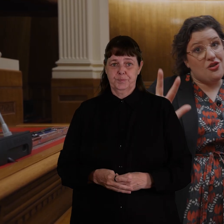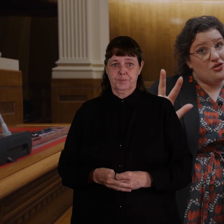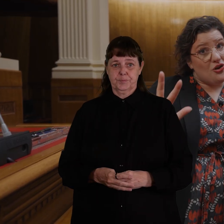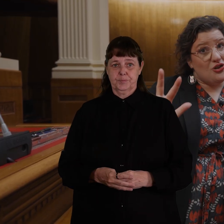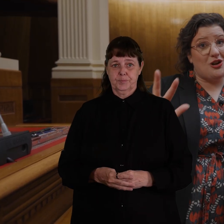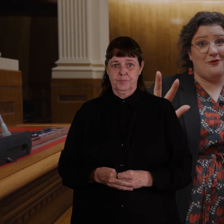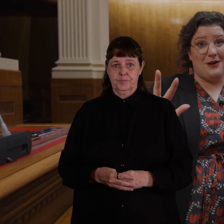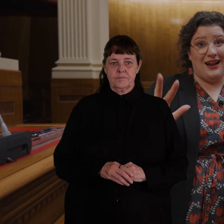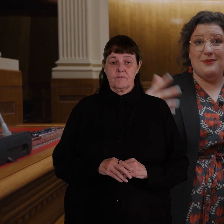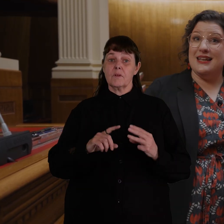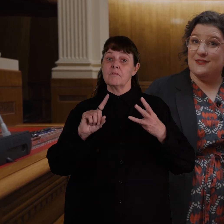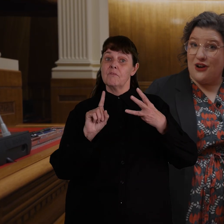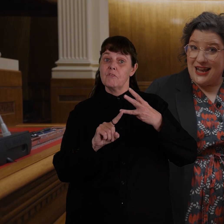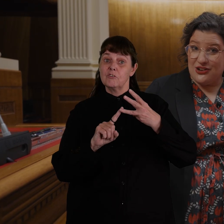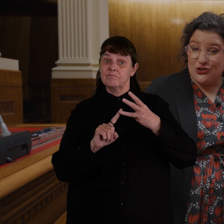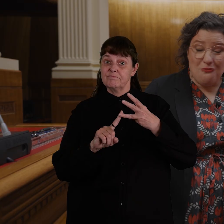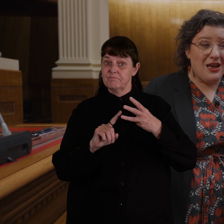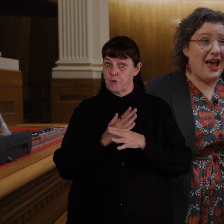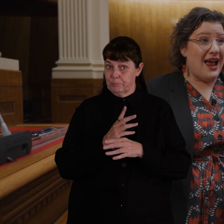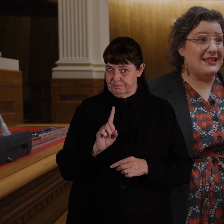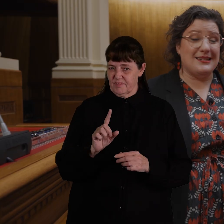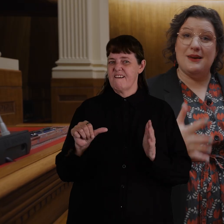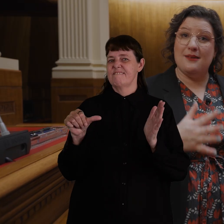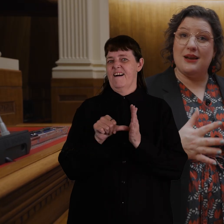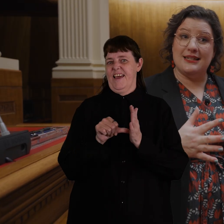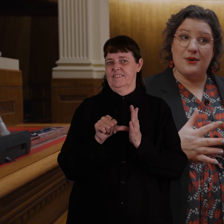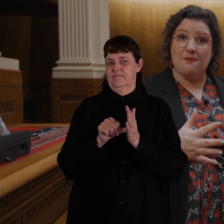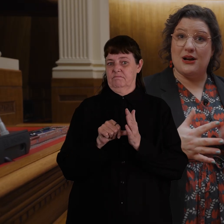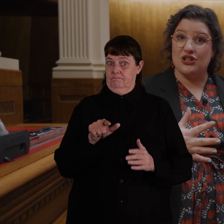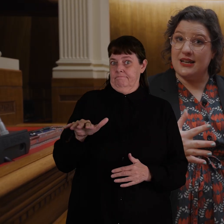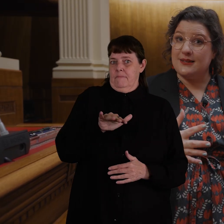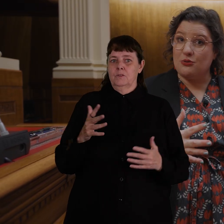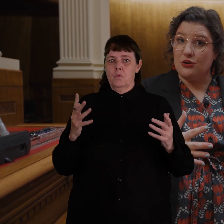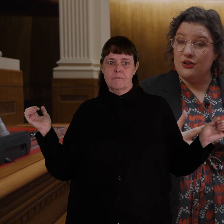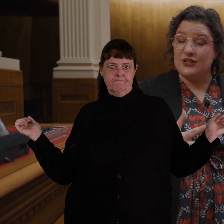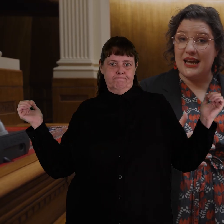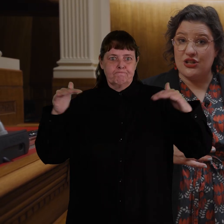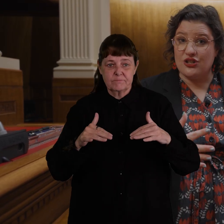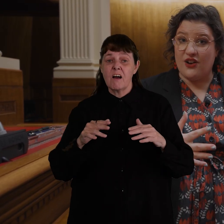The third job of Parliament is financial, and it's to be the place where the budget is approved each